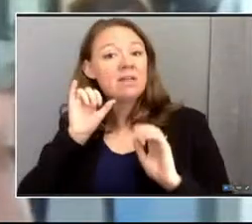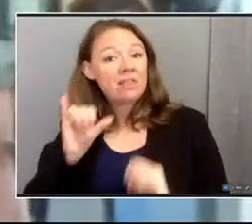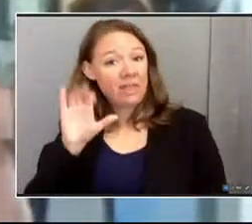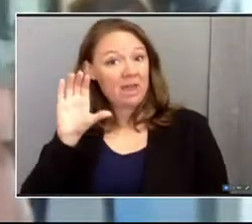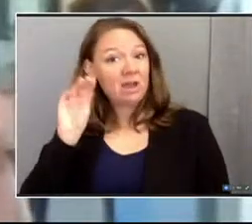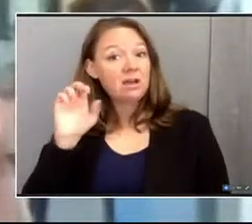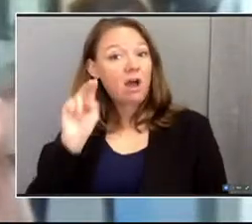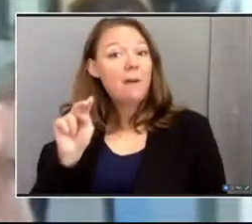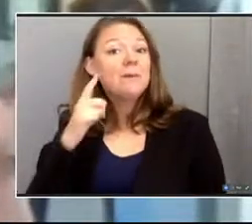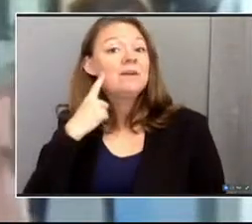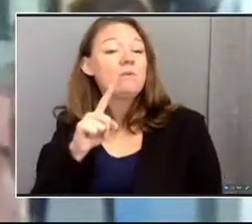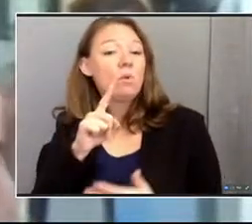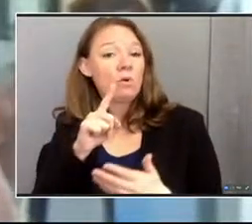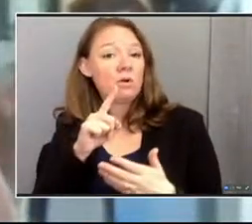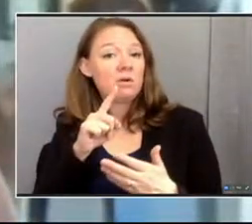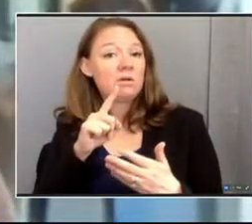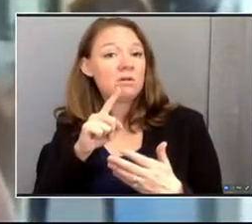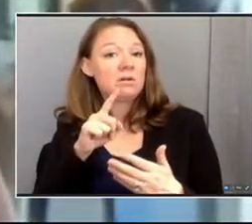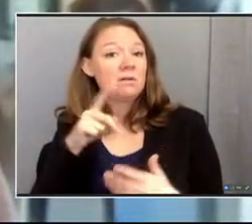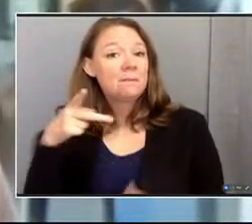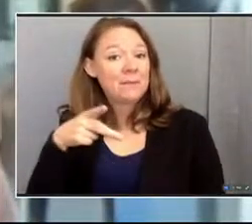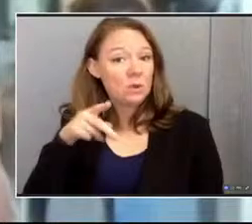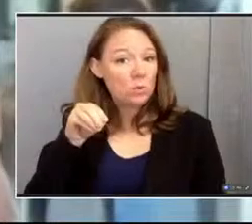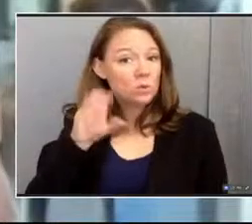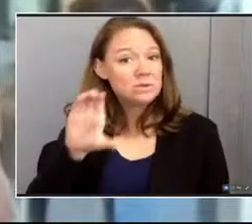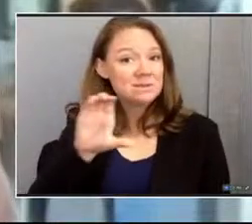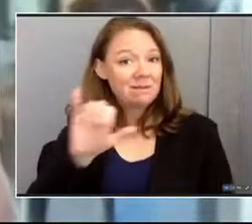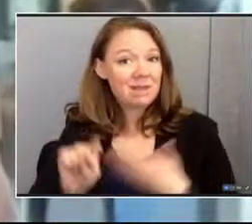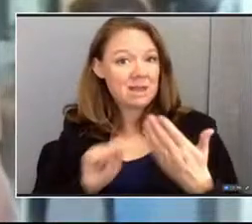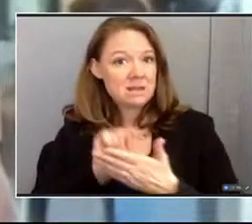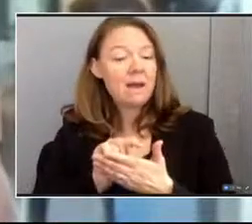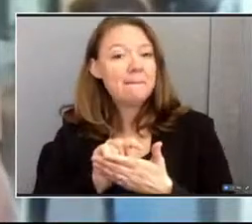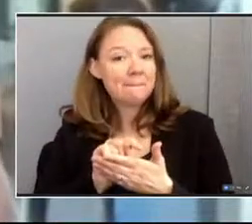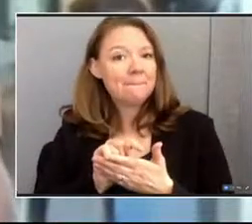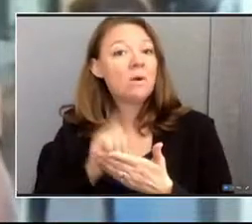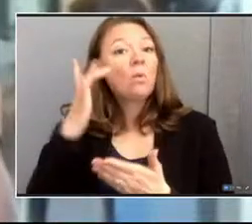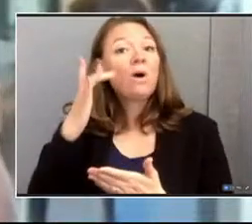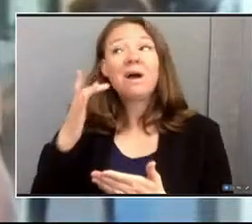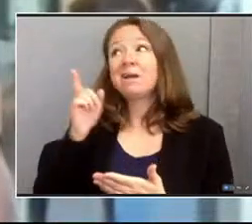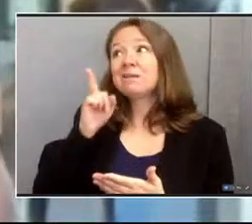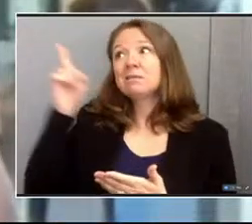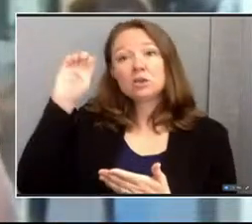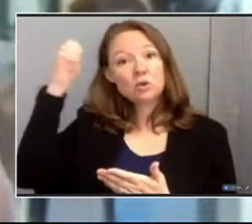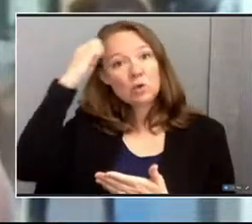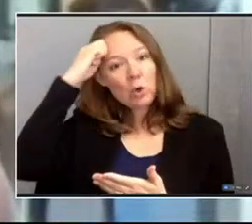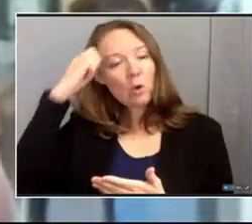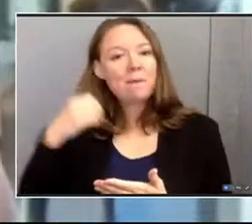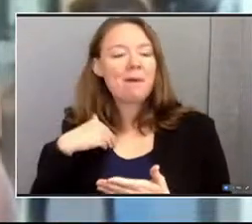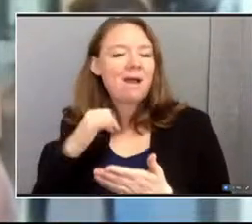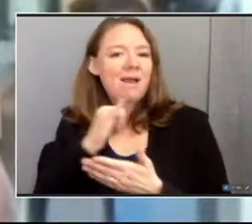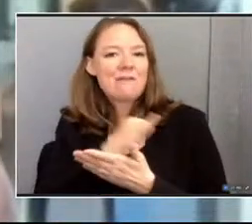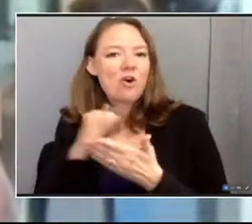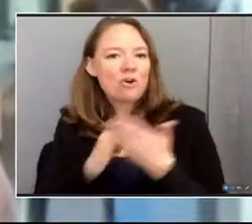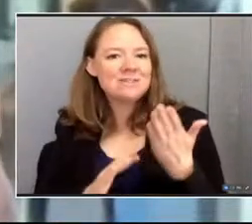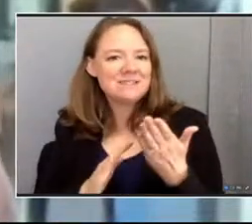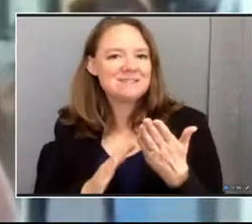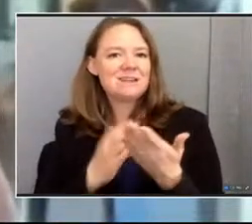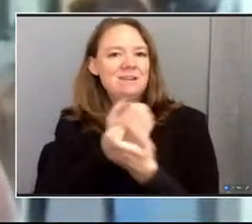receiving that artistic freedom over there and not being judged by the color of your skin, and though